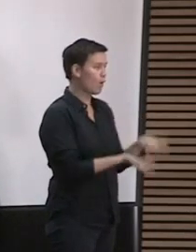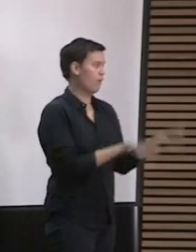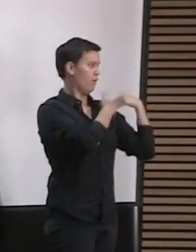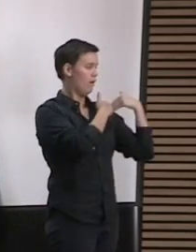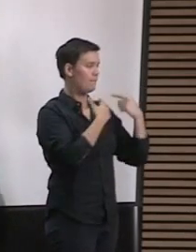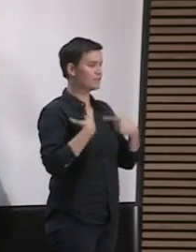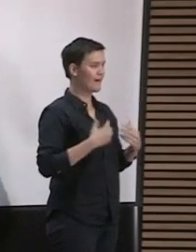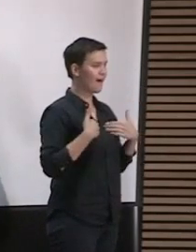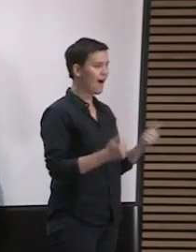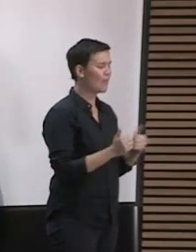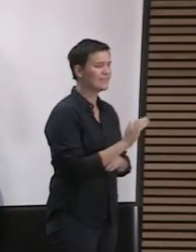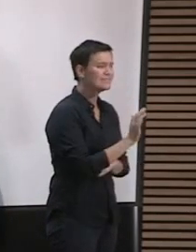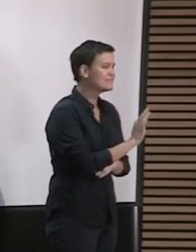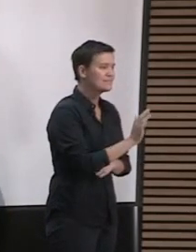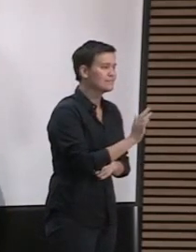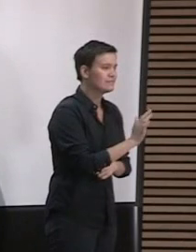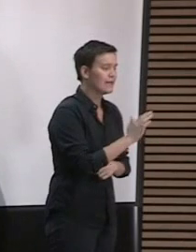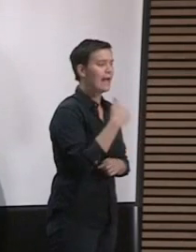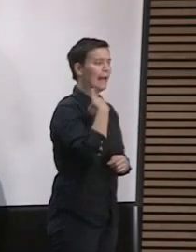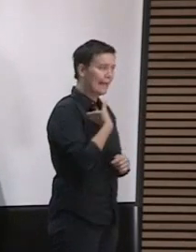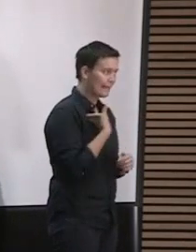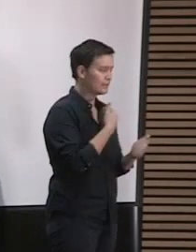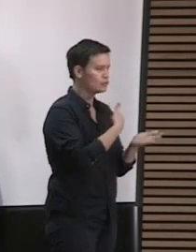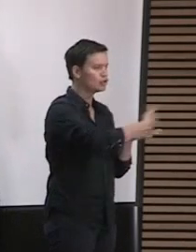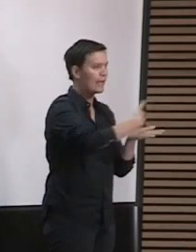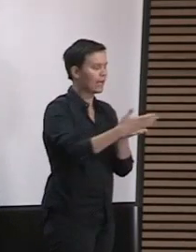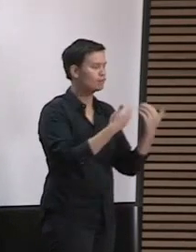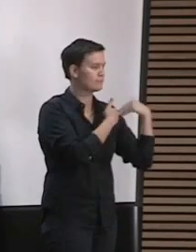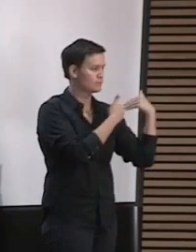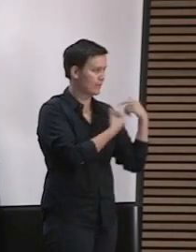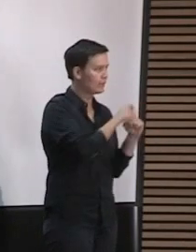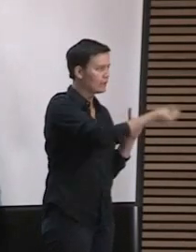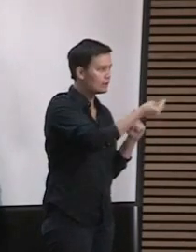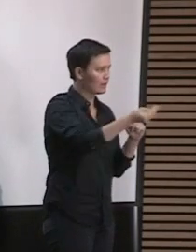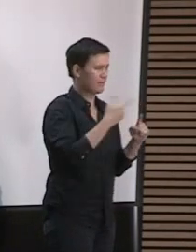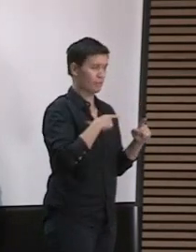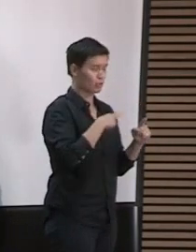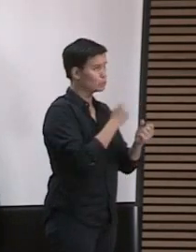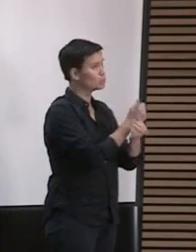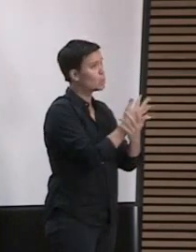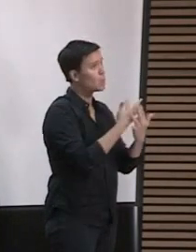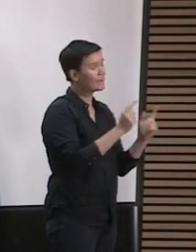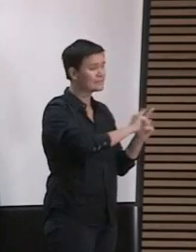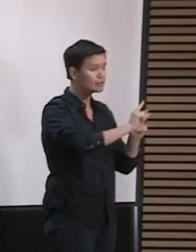charge on our resurgence plan. I don't think that we should leave it to them, alone, to implement testing and